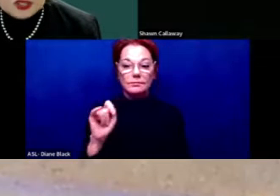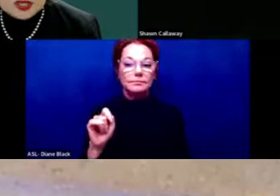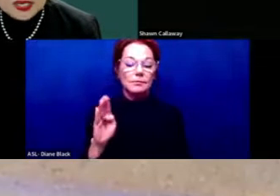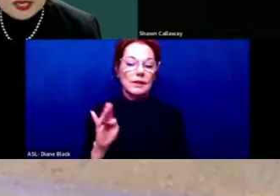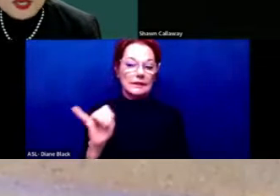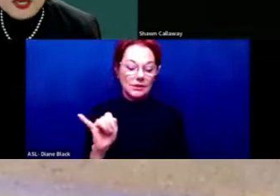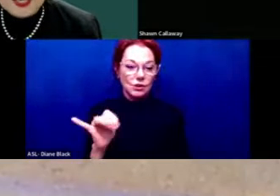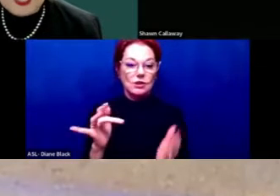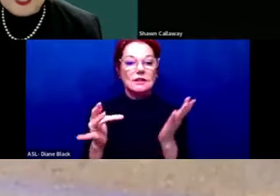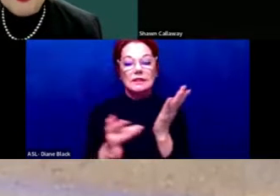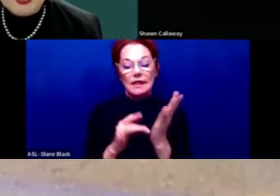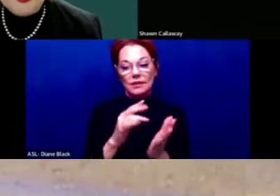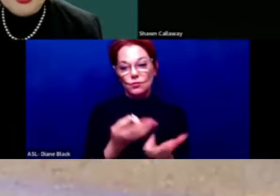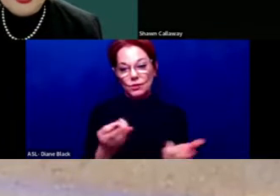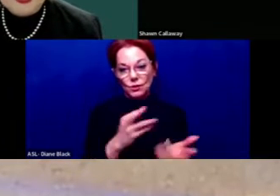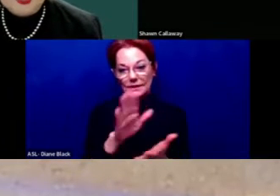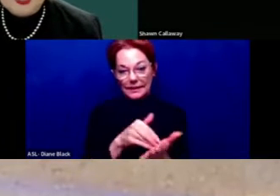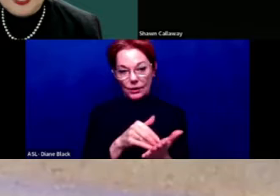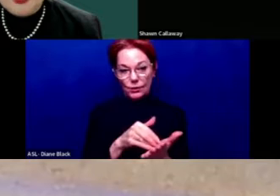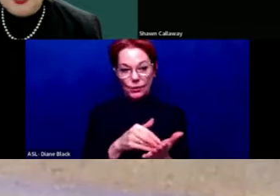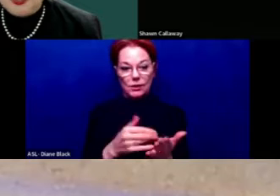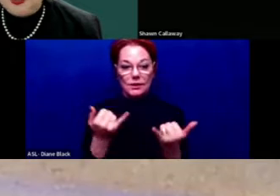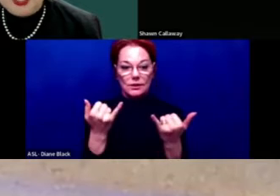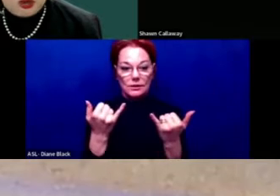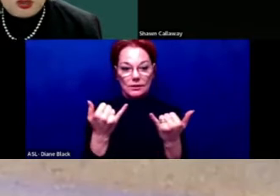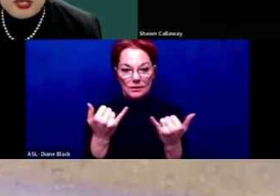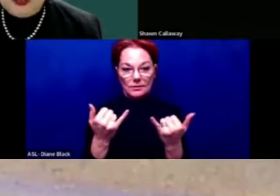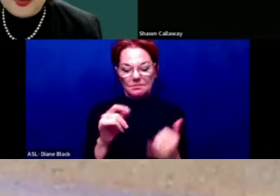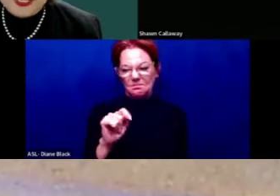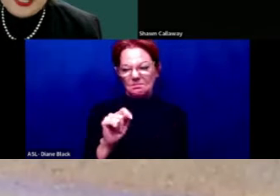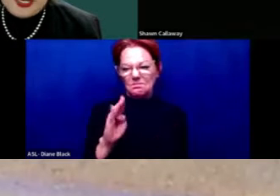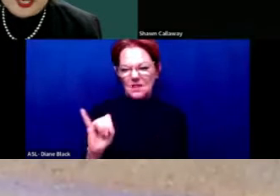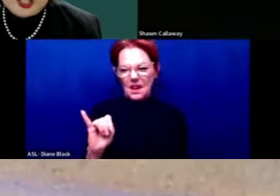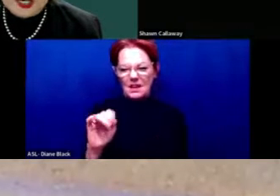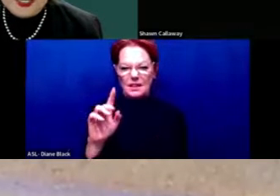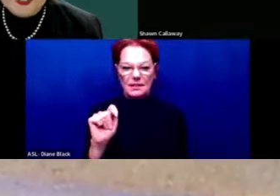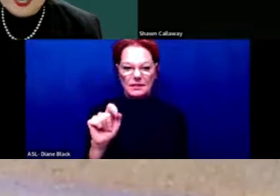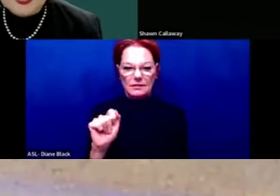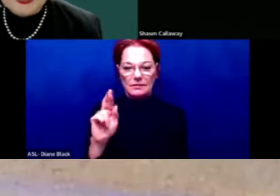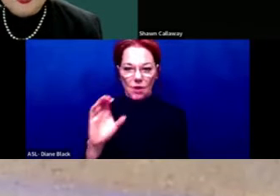Resource Center. In today's session, I will you will also hear from my TBI TARC colleagues